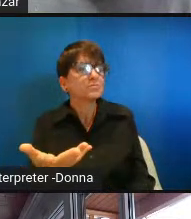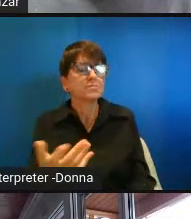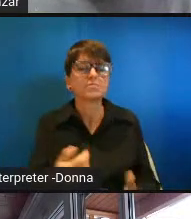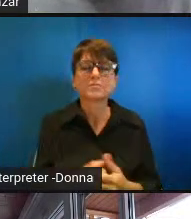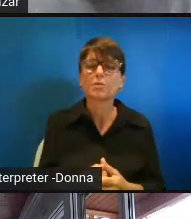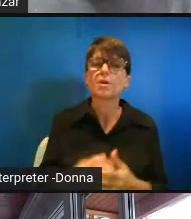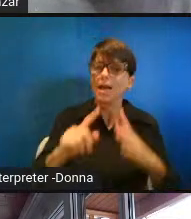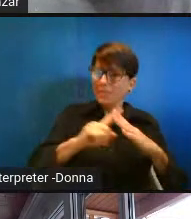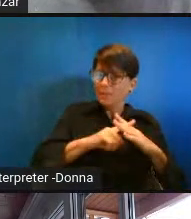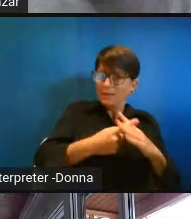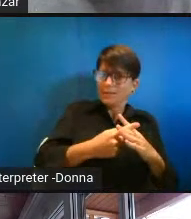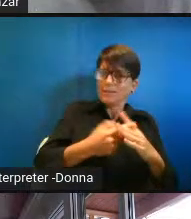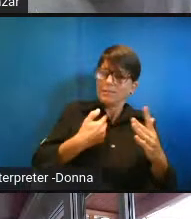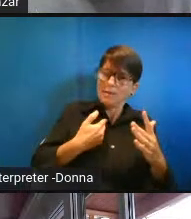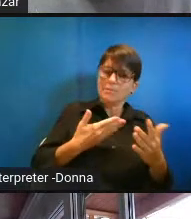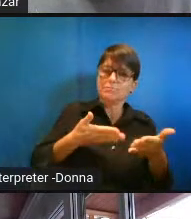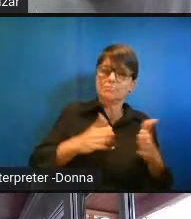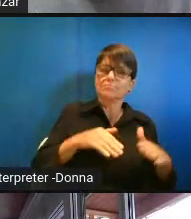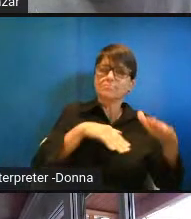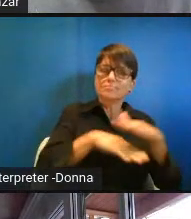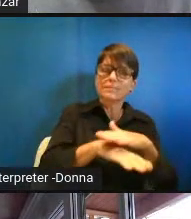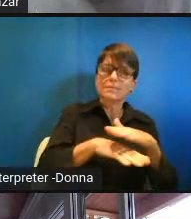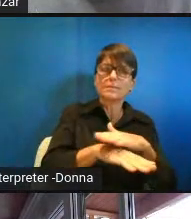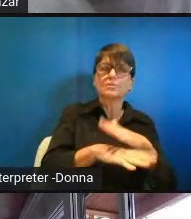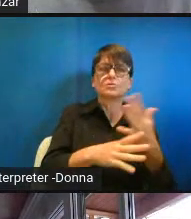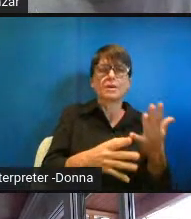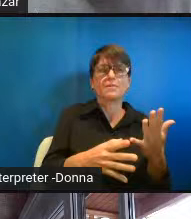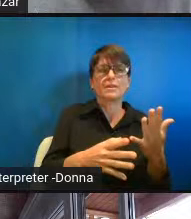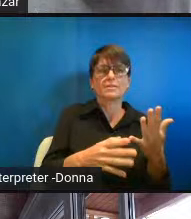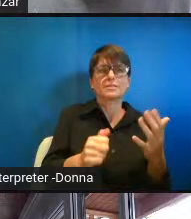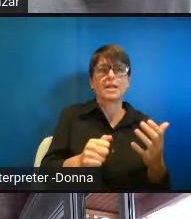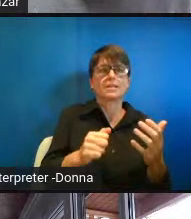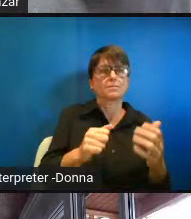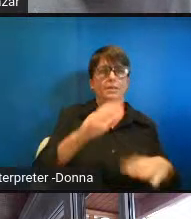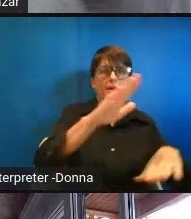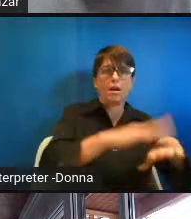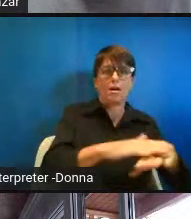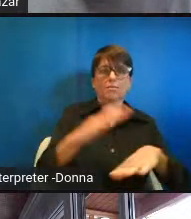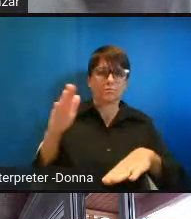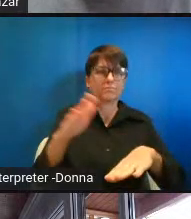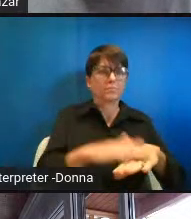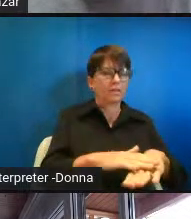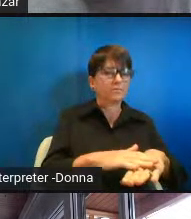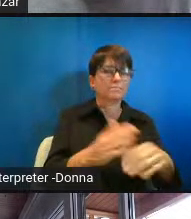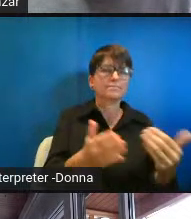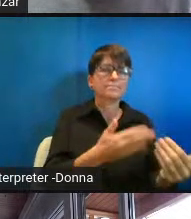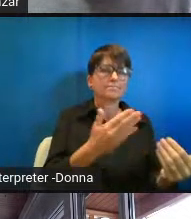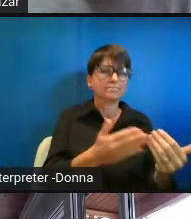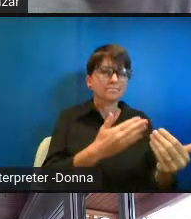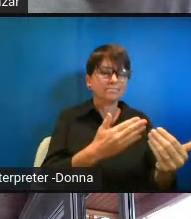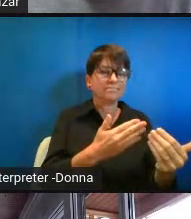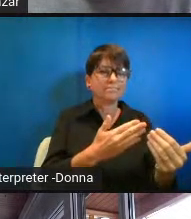guarantee vary people will go through it so a BR suggestion laws are? Because they shortcut at the beginning would allow